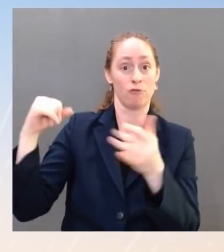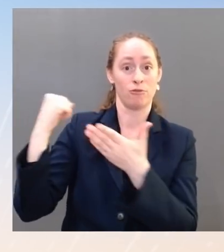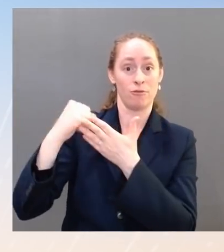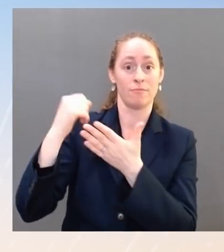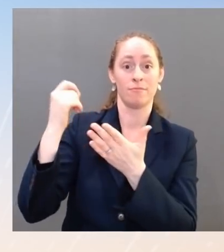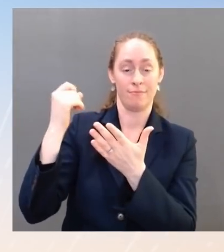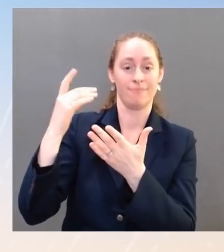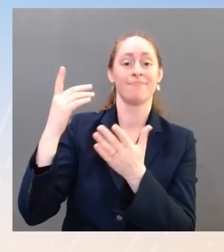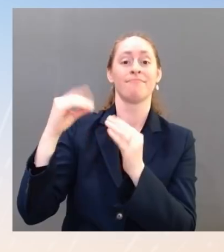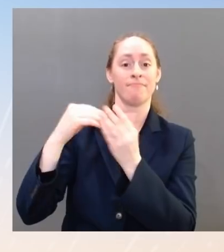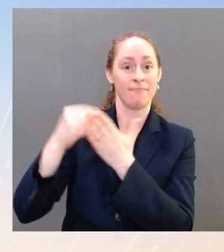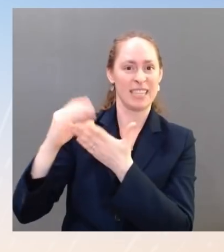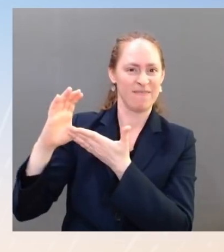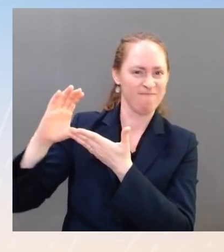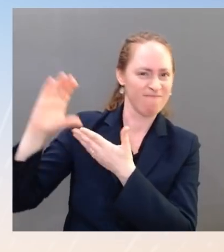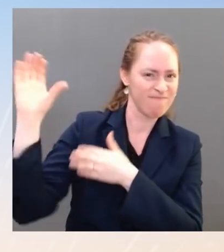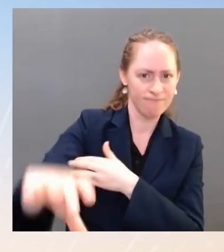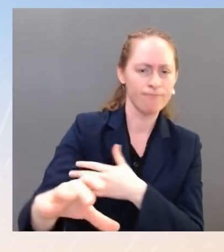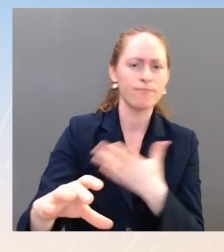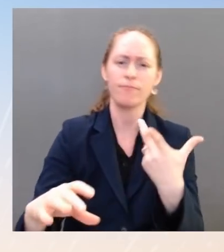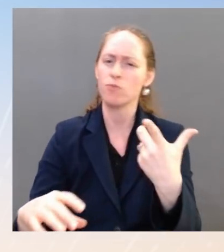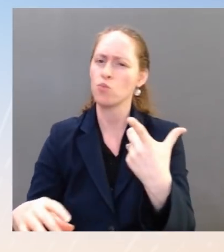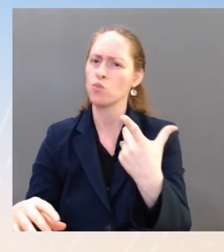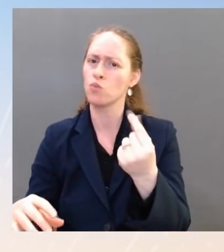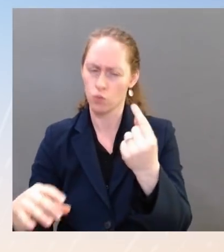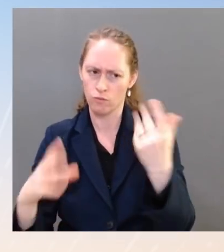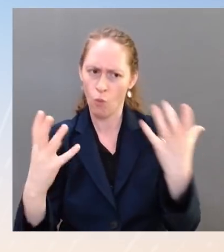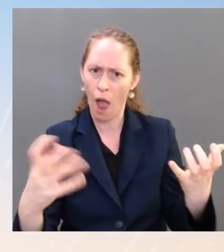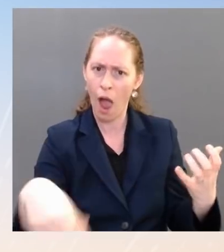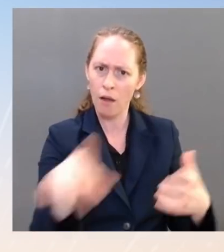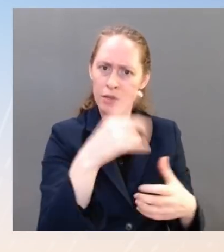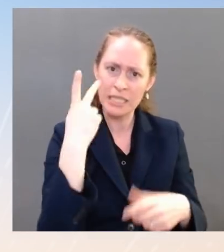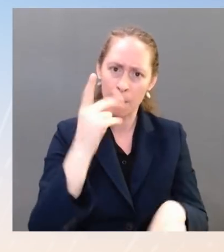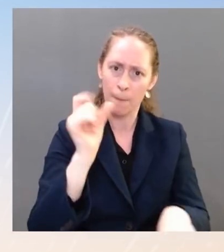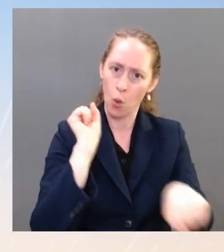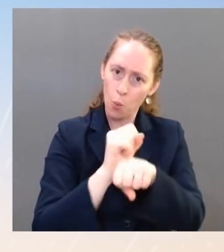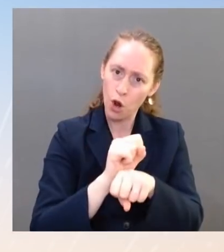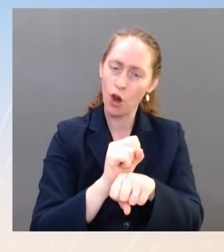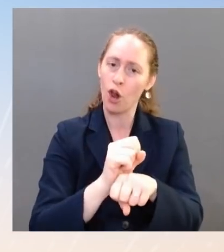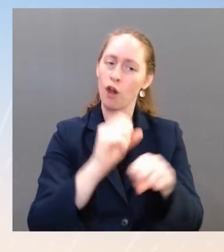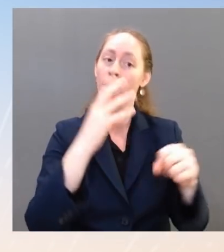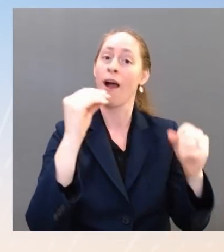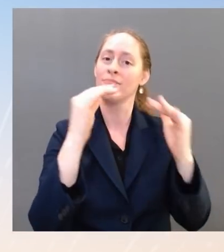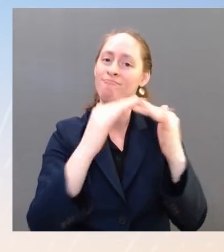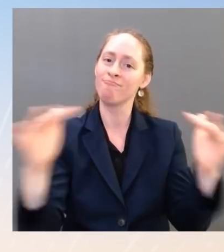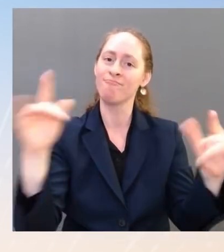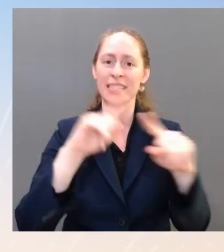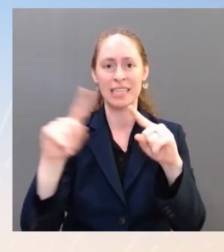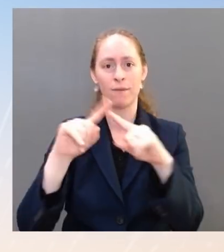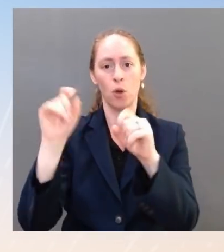These are billions of dollars that are not only for roads and bridges and train station and climate resilience. These are investments in people.